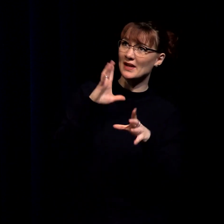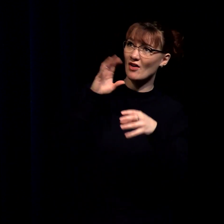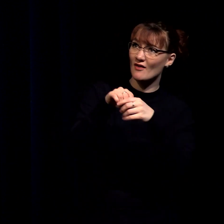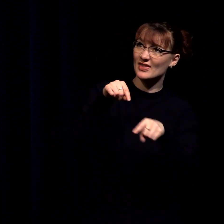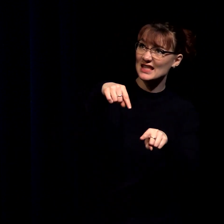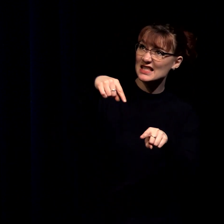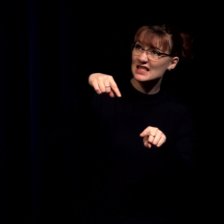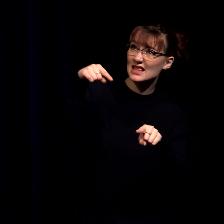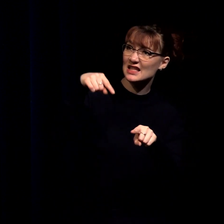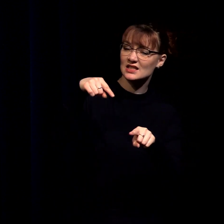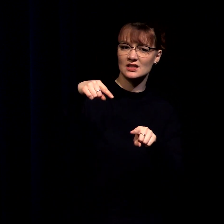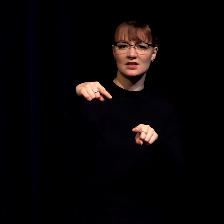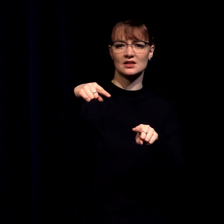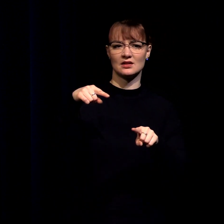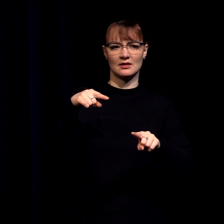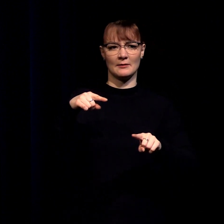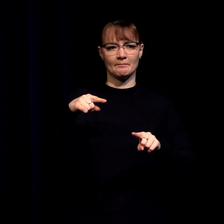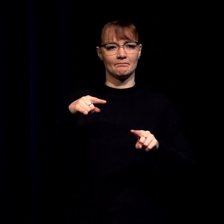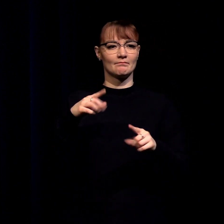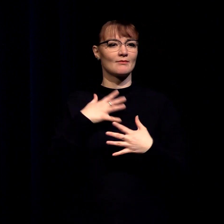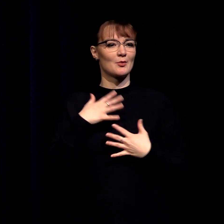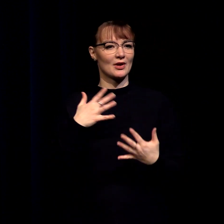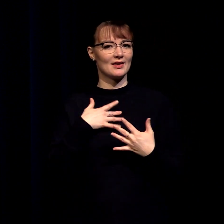say, take a deep breath, you're in good company, even the